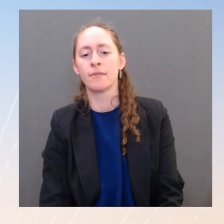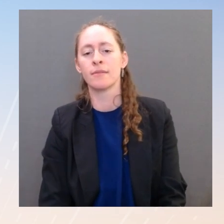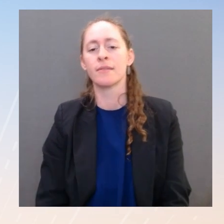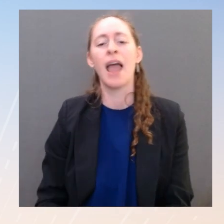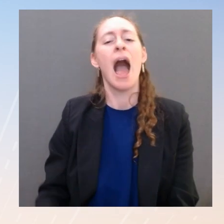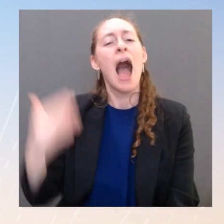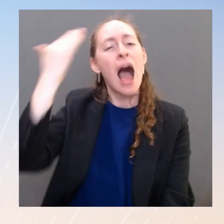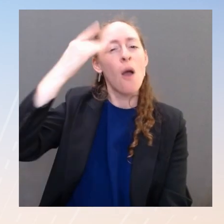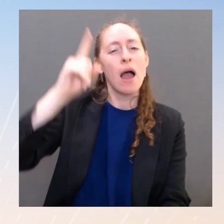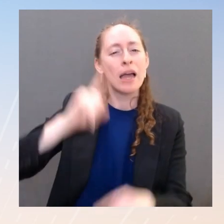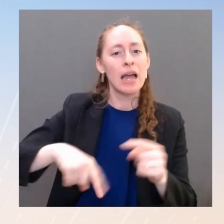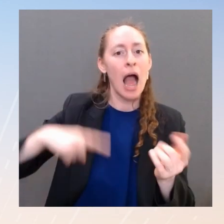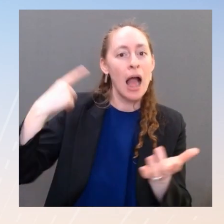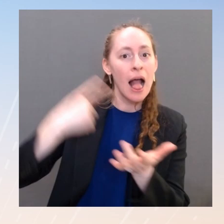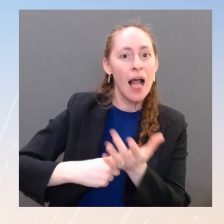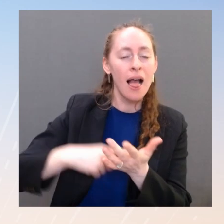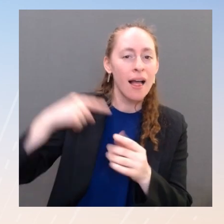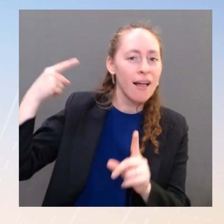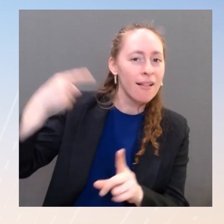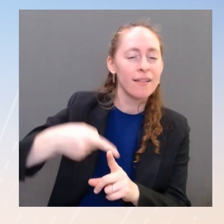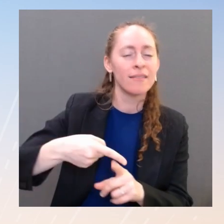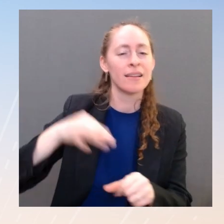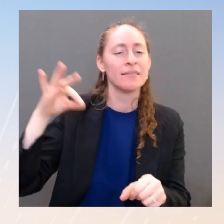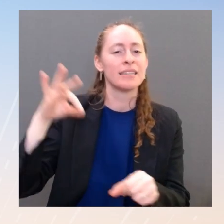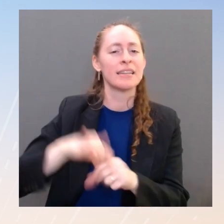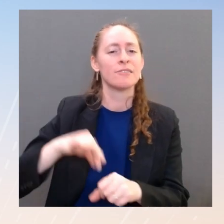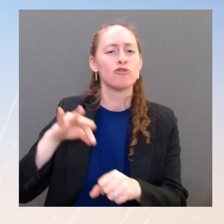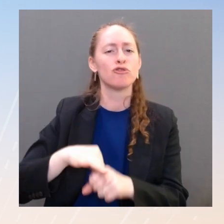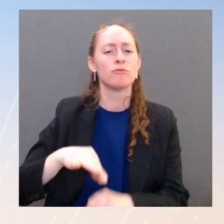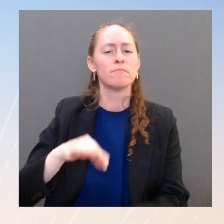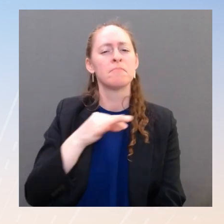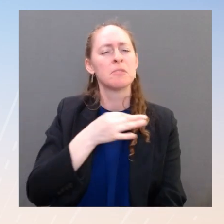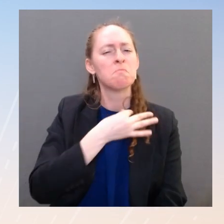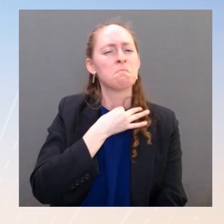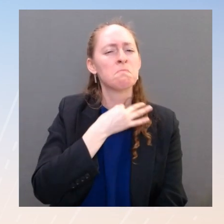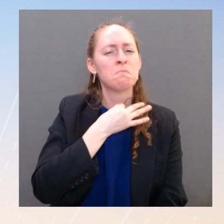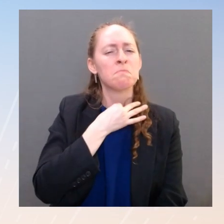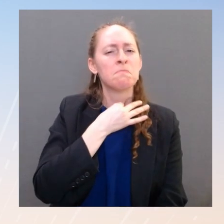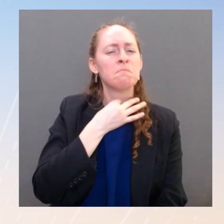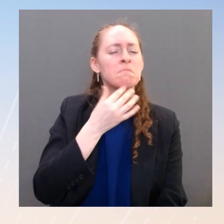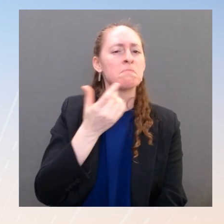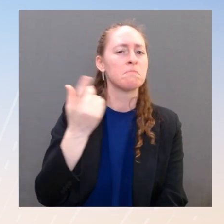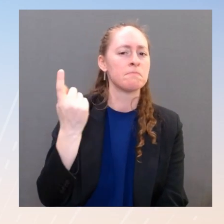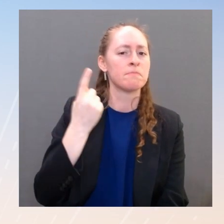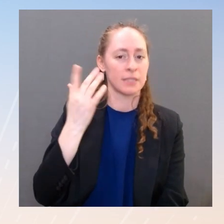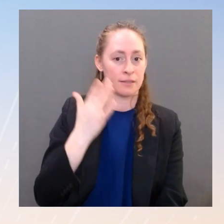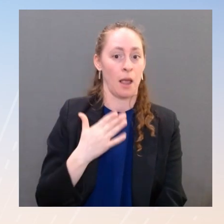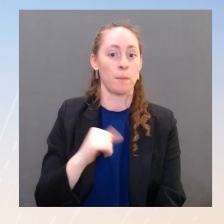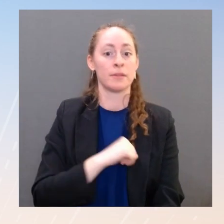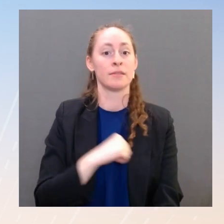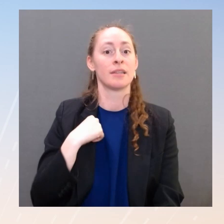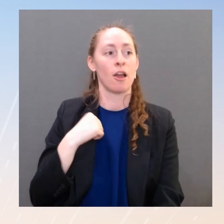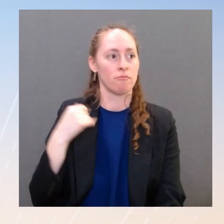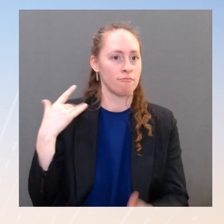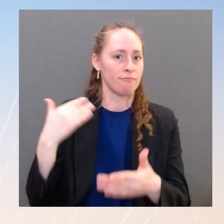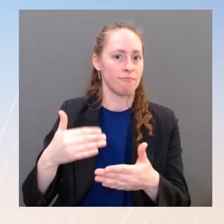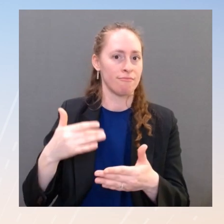has worked with in the past, like Rob Portman, are retiring. And I wonder your thoughts about the tone that you're hearing from the Republican Party